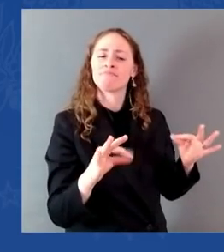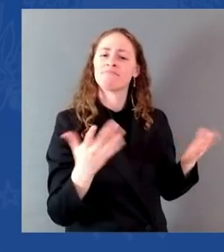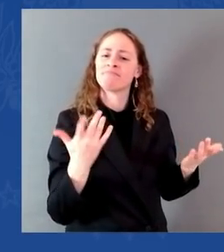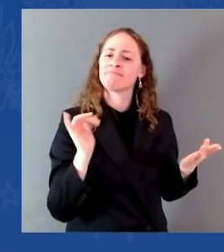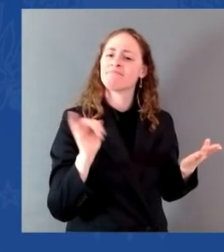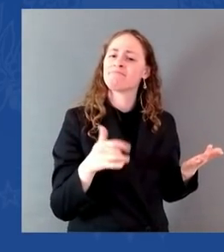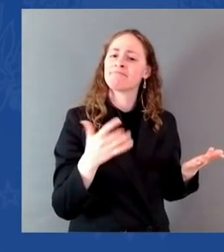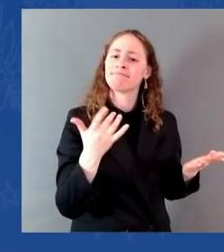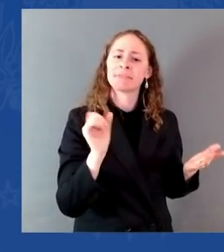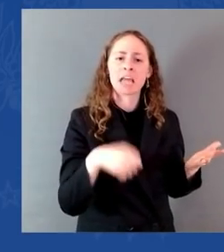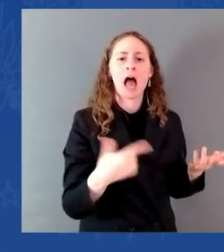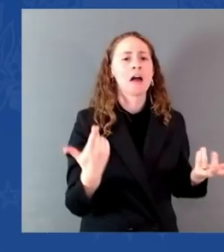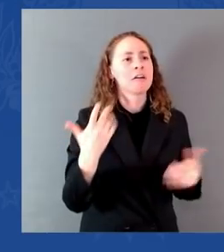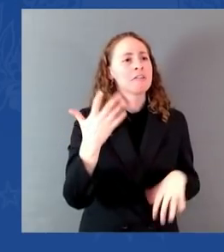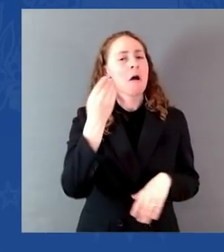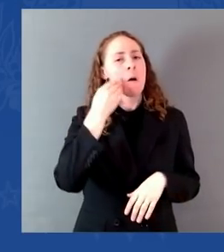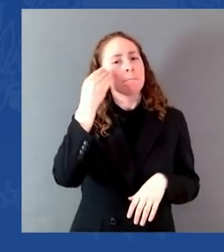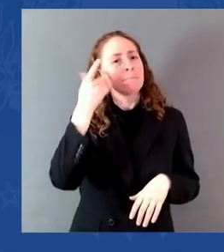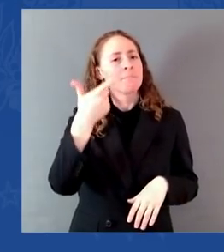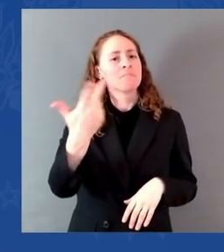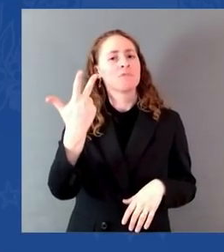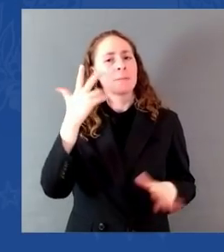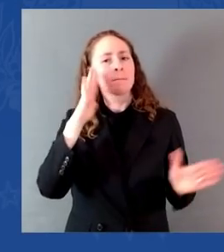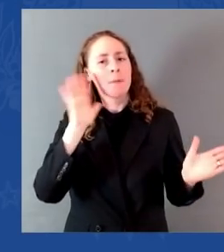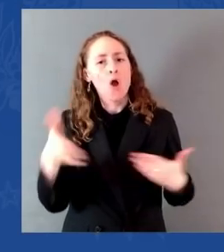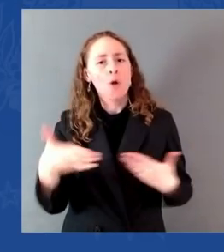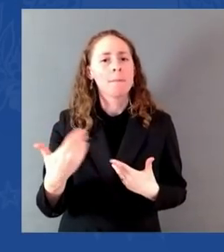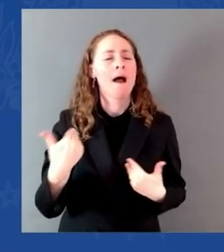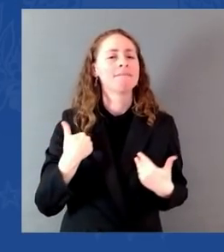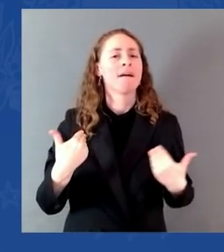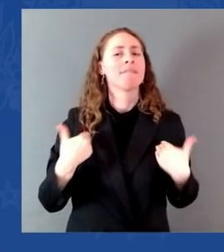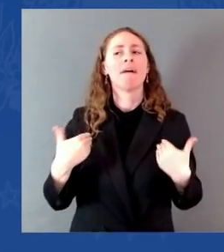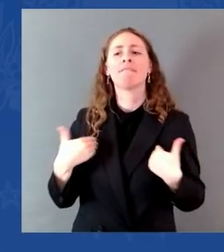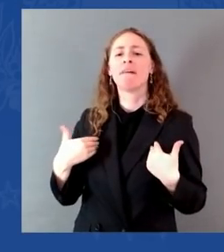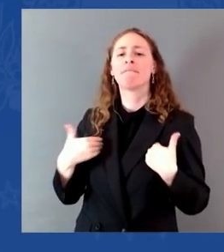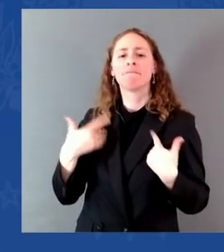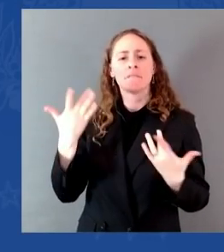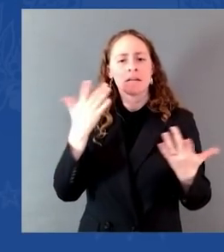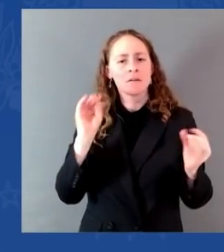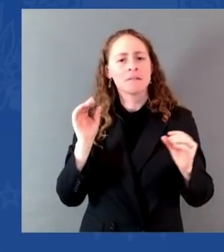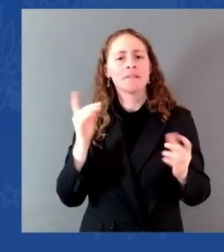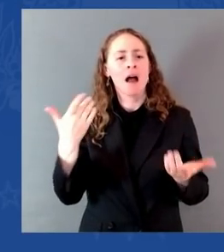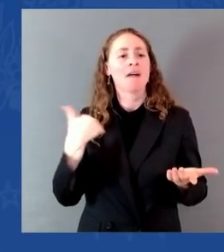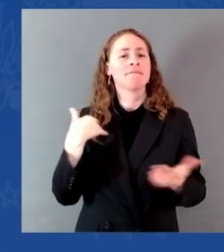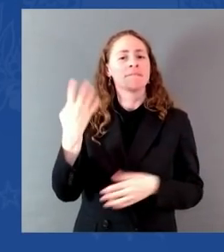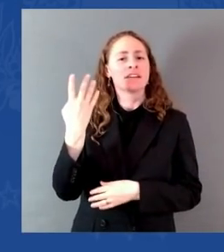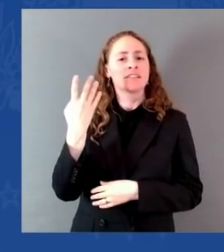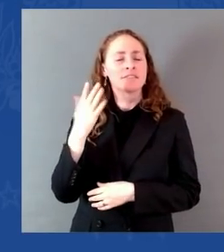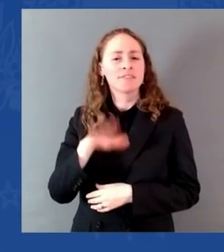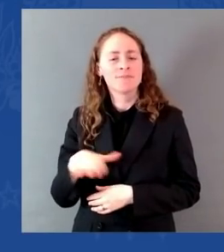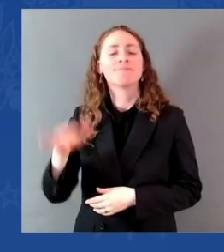with four kids and a grandpop living with us. But I remember every time something would happen, my dad --